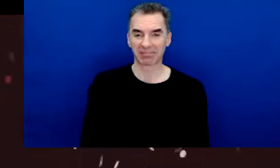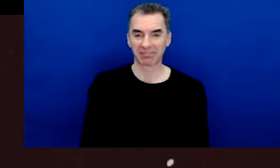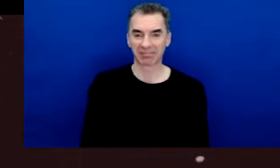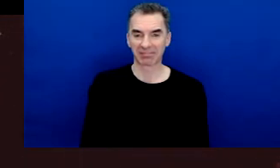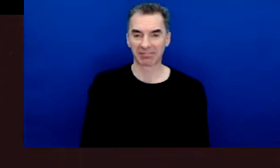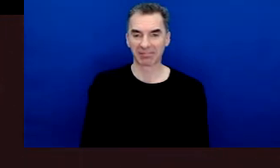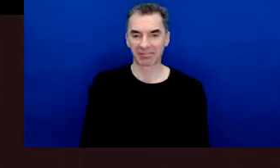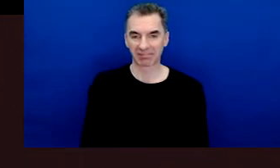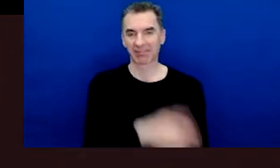right